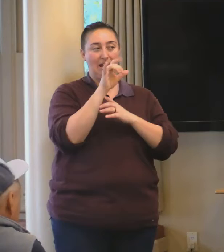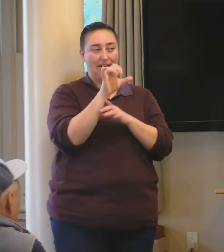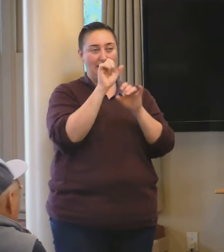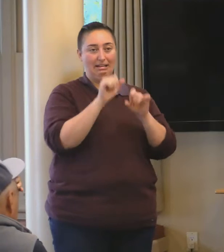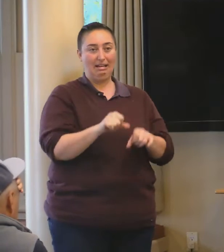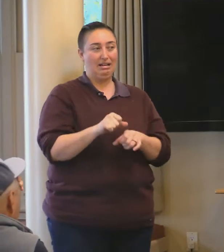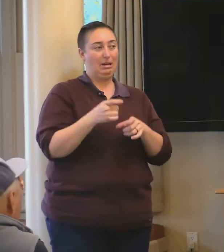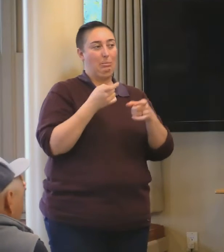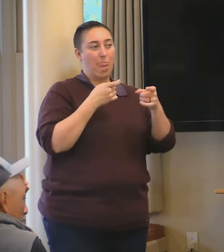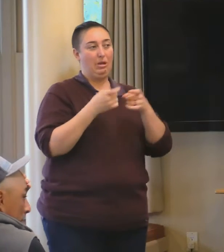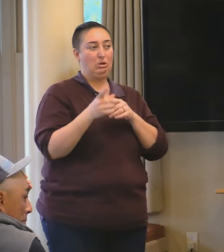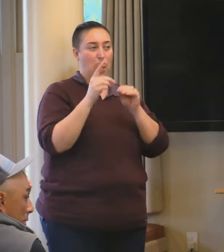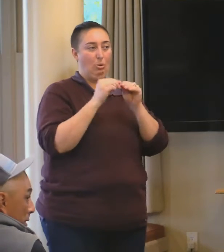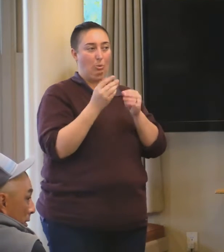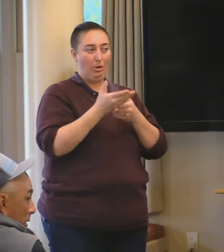And now we'll see if Addi can handle just one more thing.